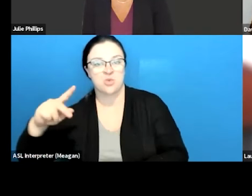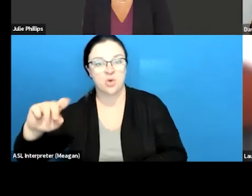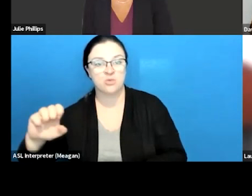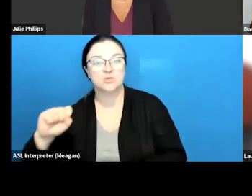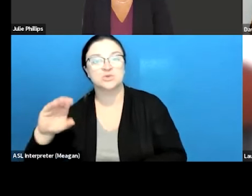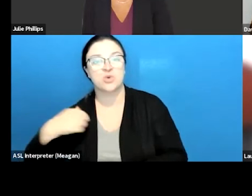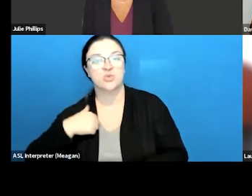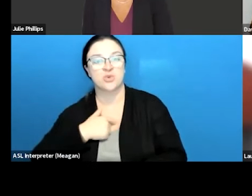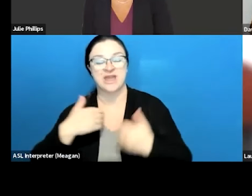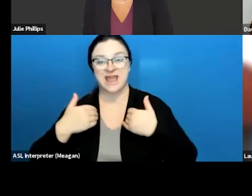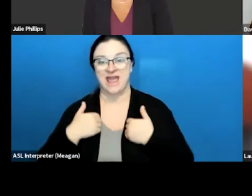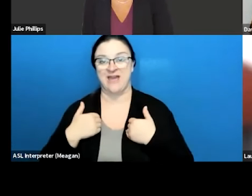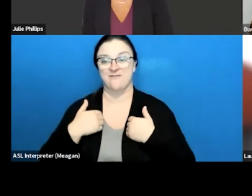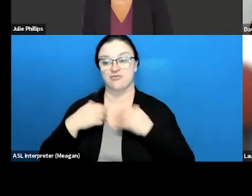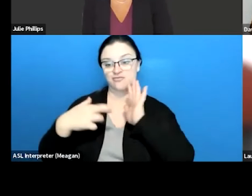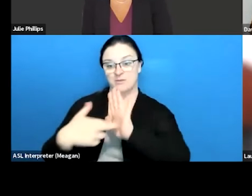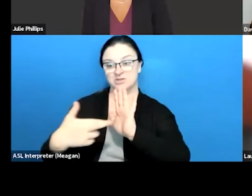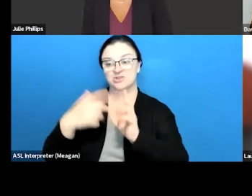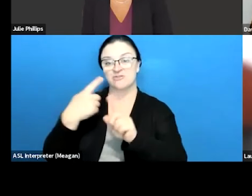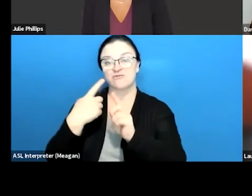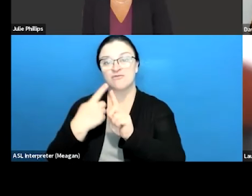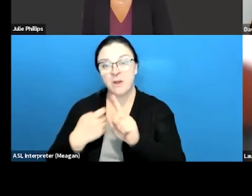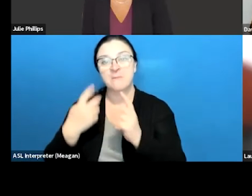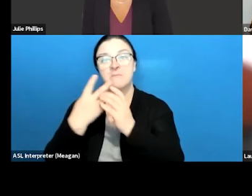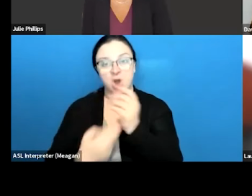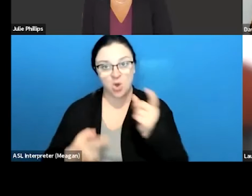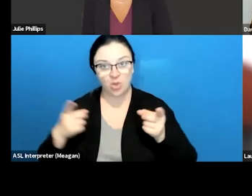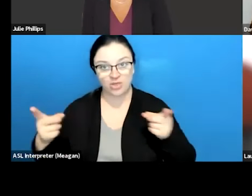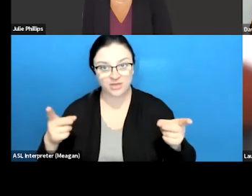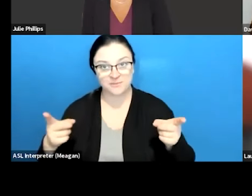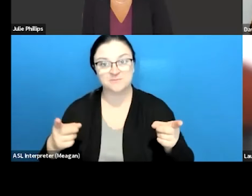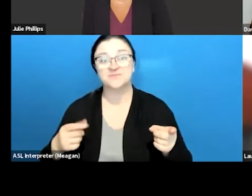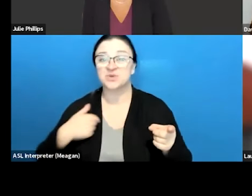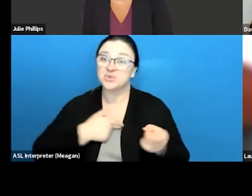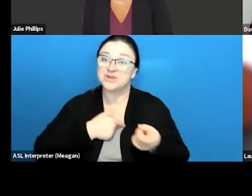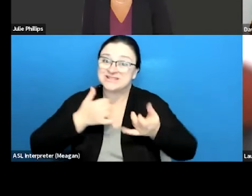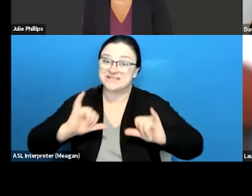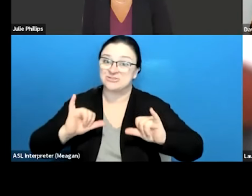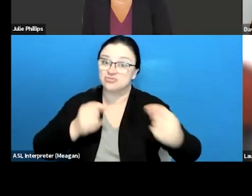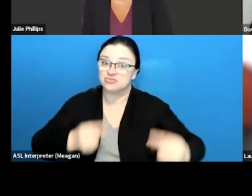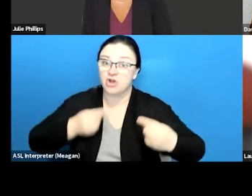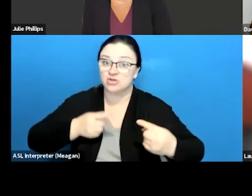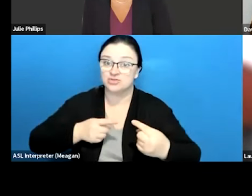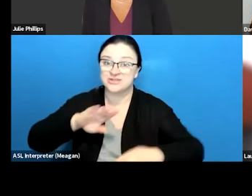from both organizations to go out. And we still struggle to meet that actual 50/50.